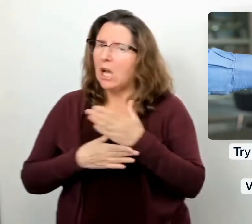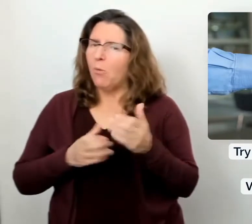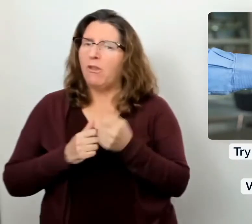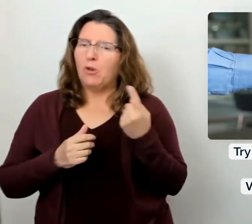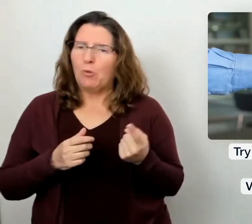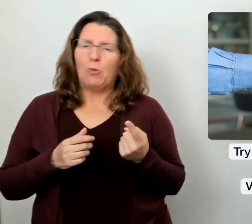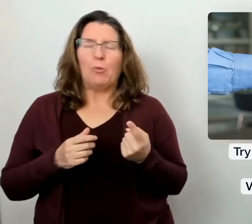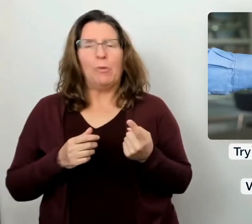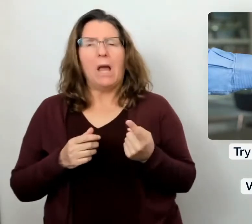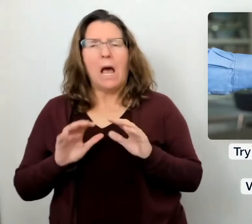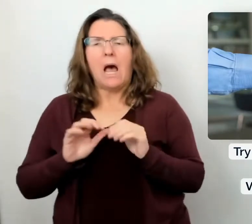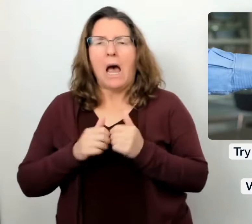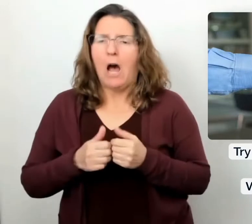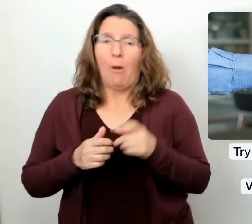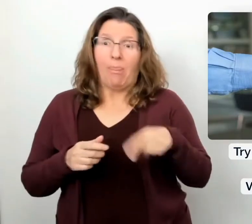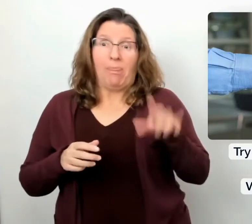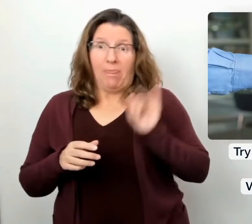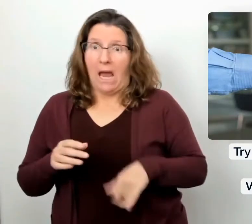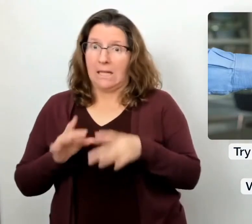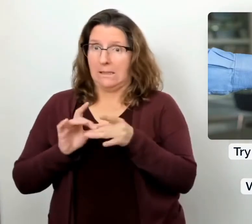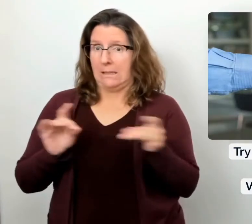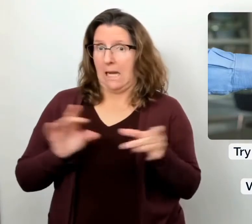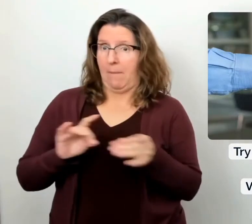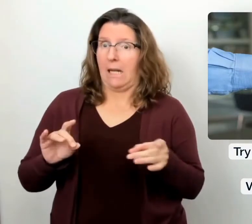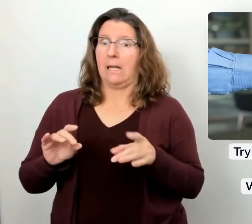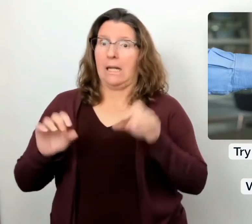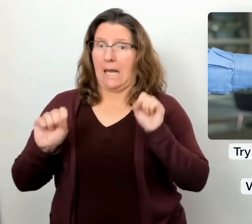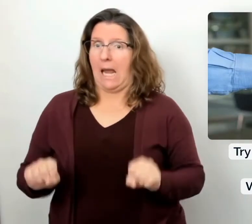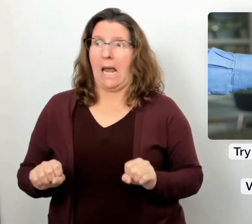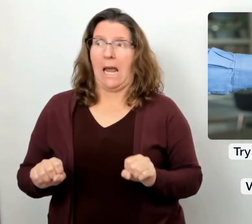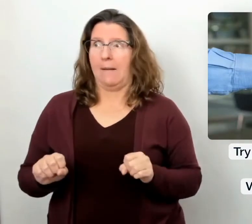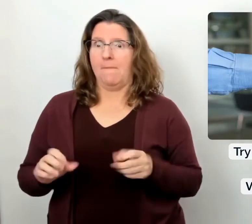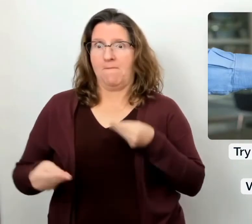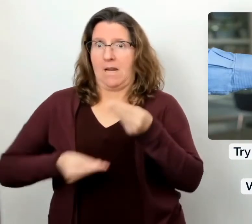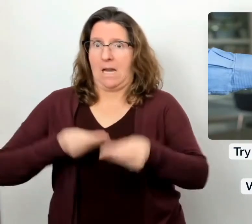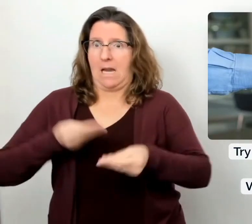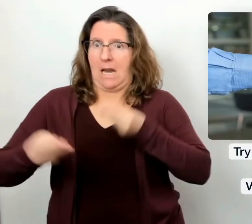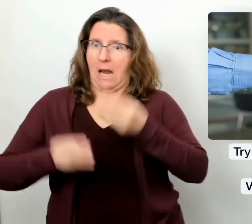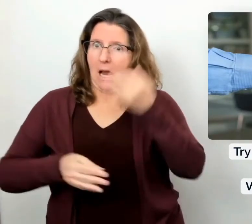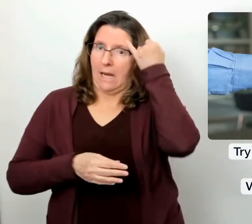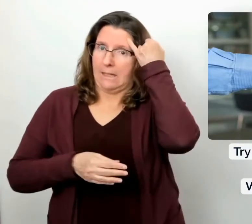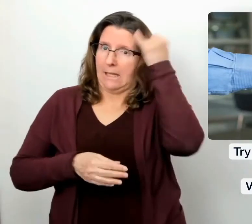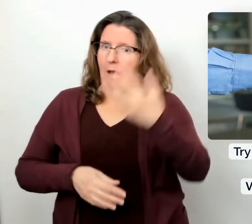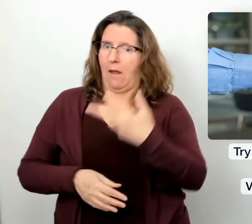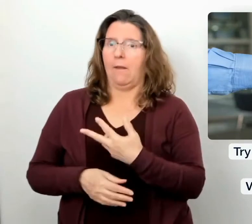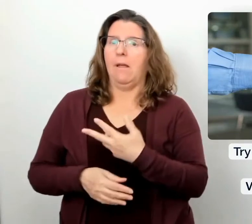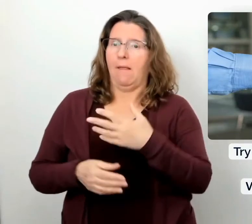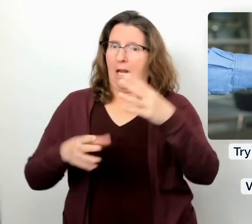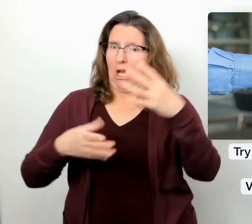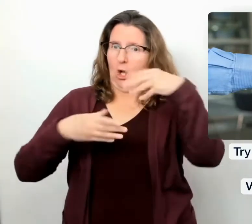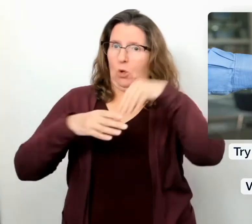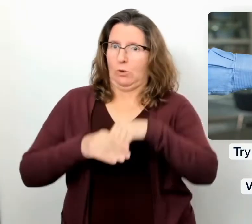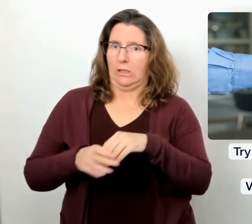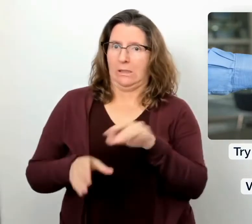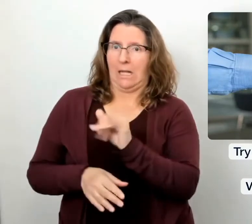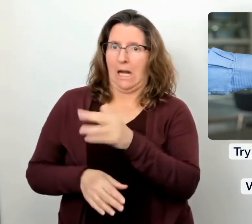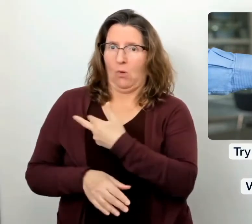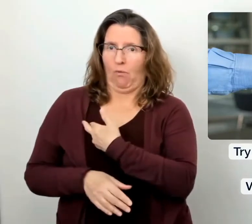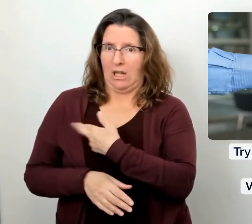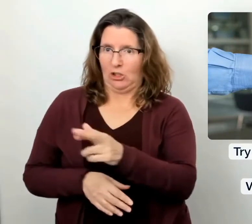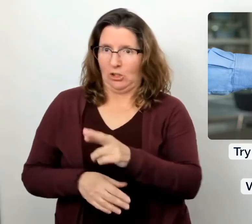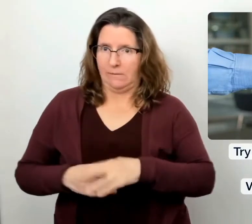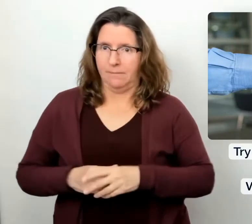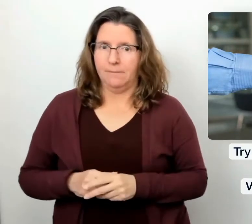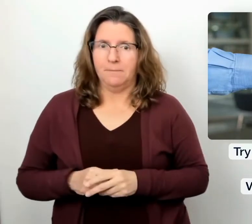Now I want to take a bit of a sidebar here and explain how this phrase can lead the